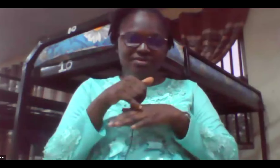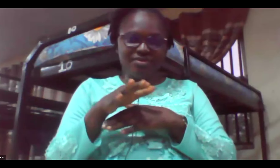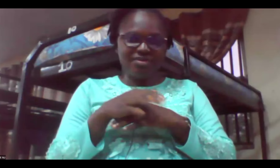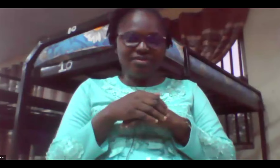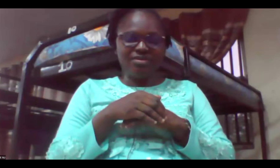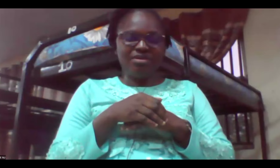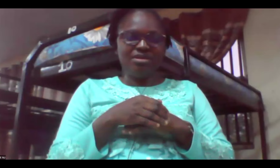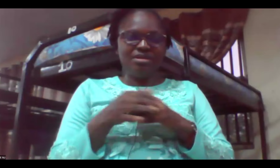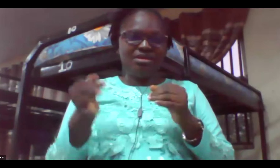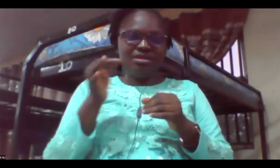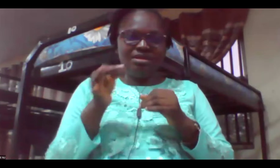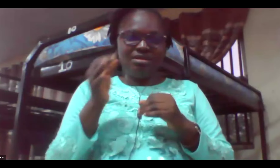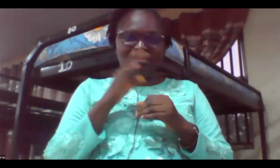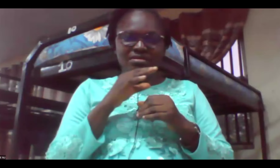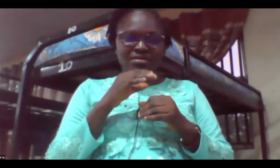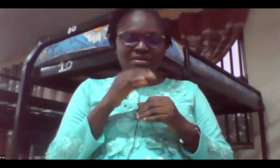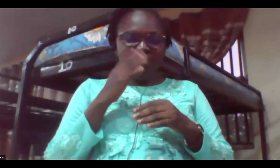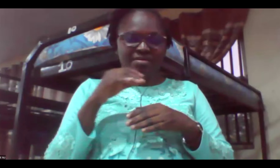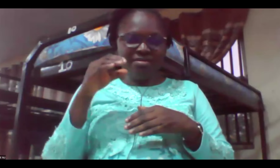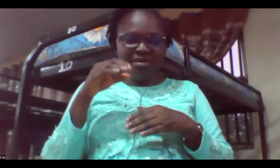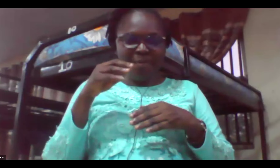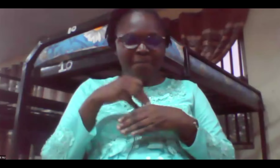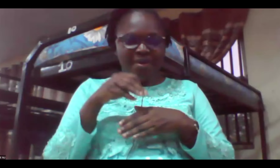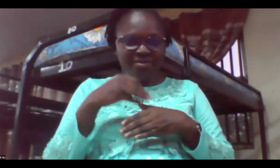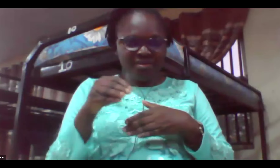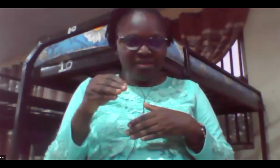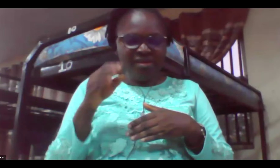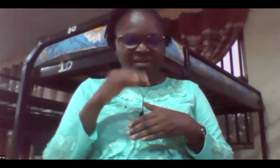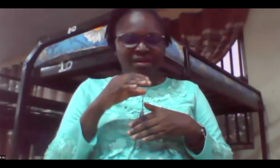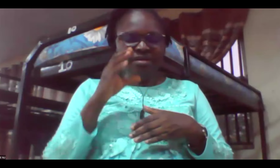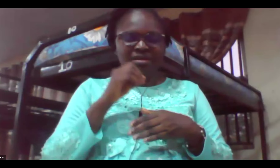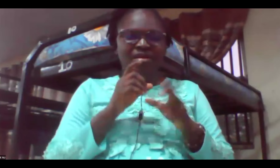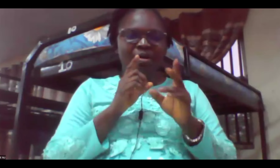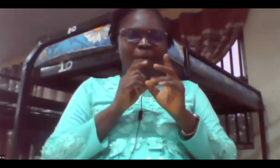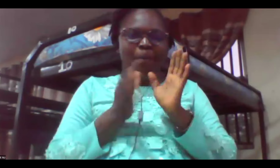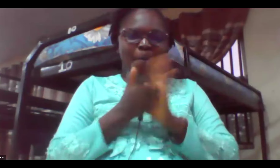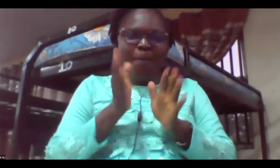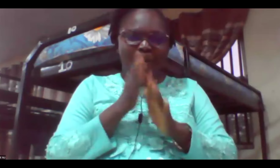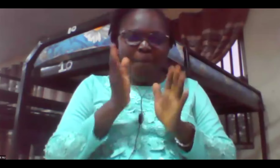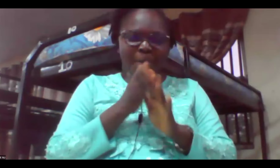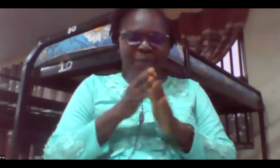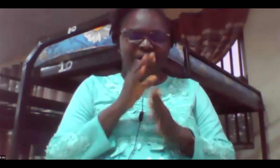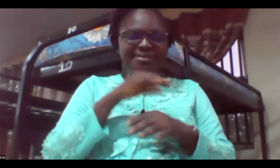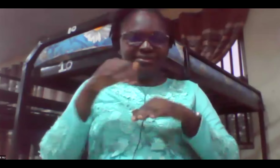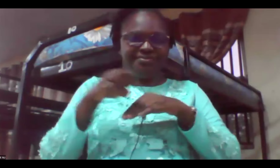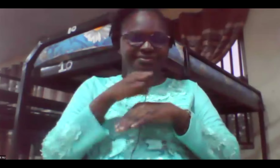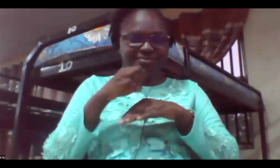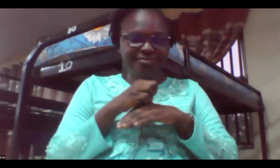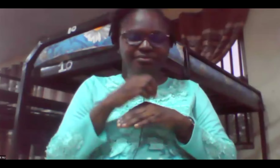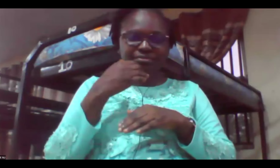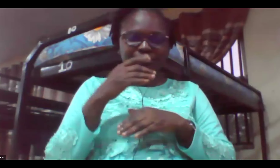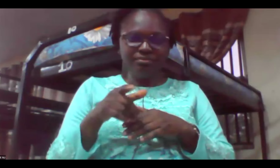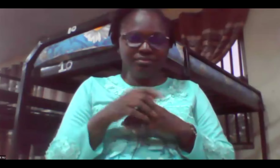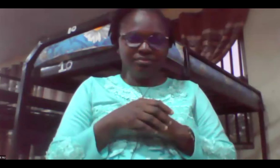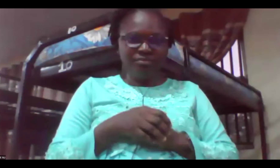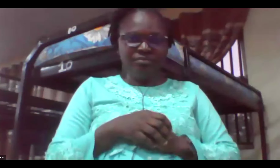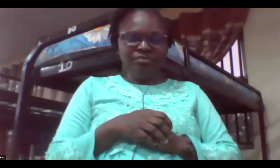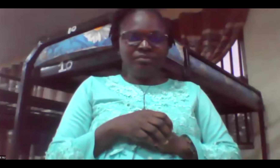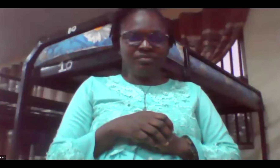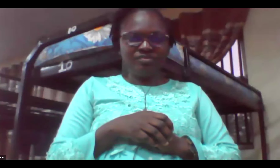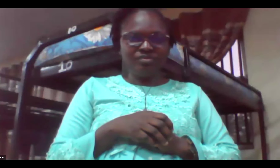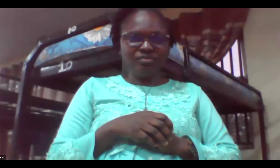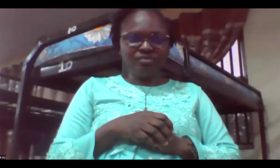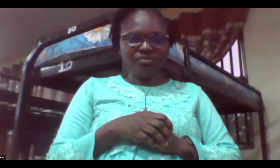If there is a a message that need you that need your quick response. So there will be an email that will be sent. Please, I'll beg of you to always check your email.